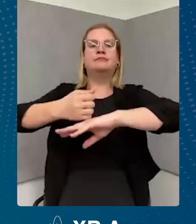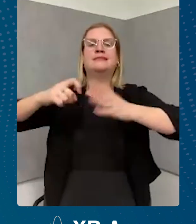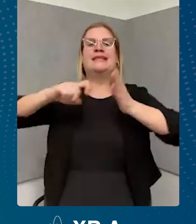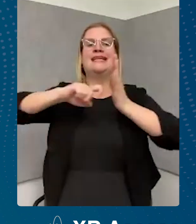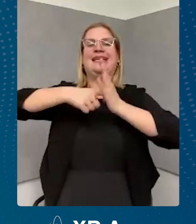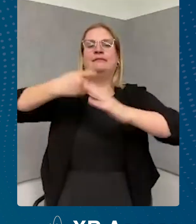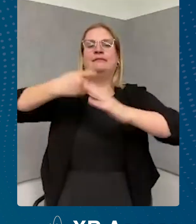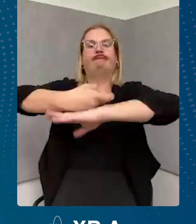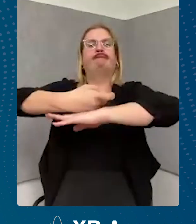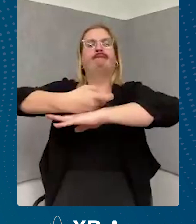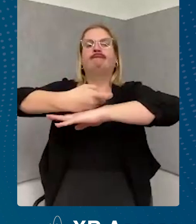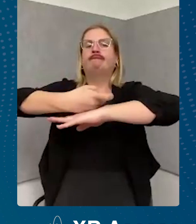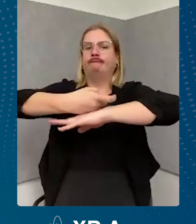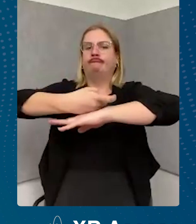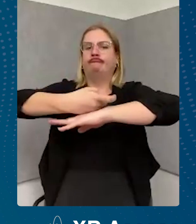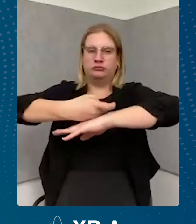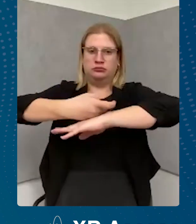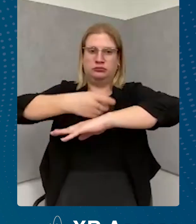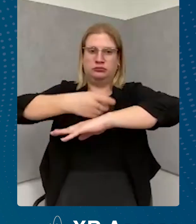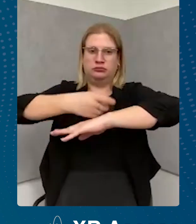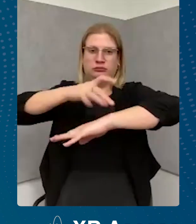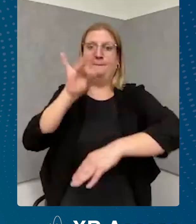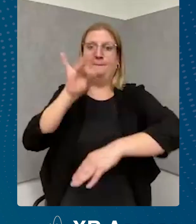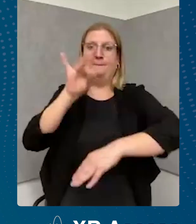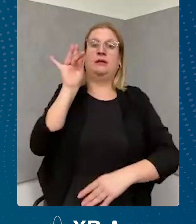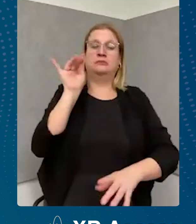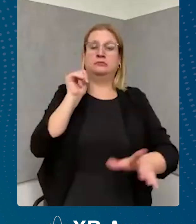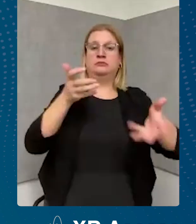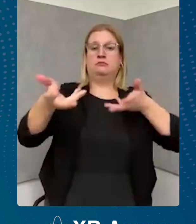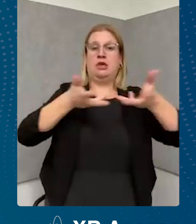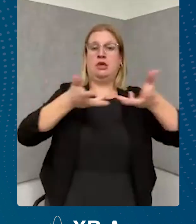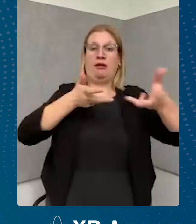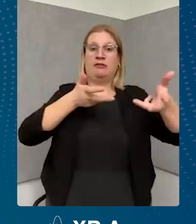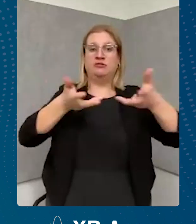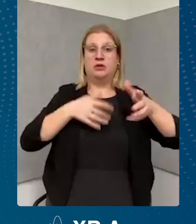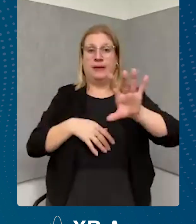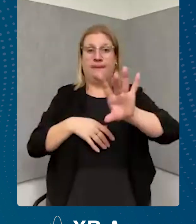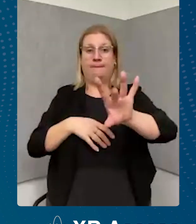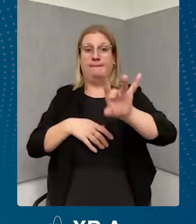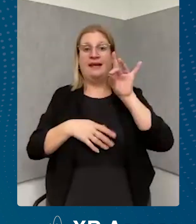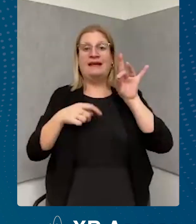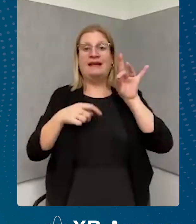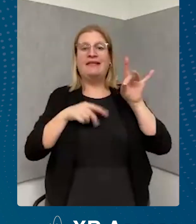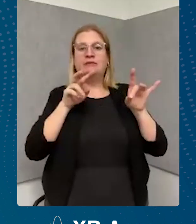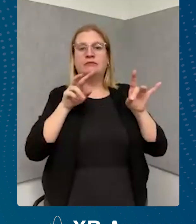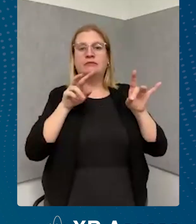Then we select the interactable, and then we give view our interactions with this key.